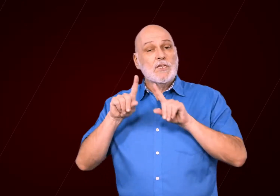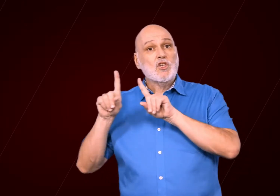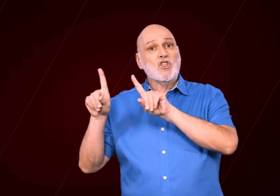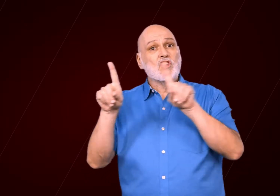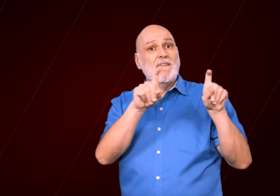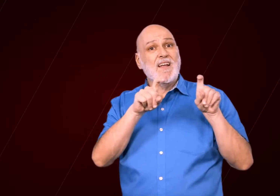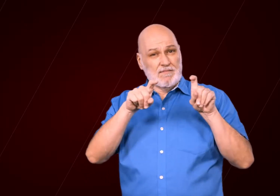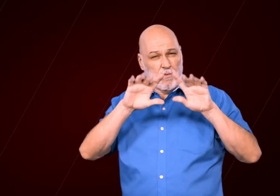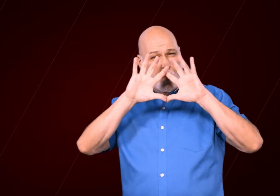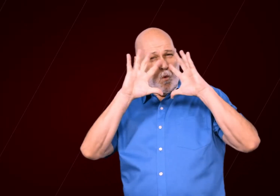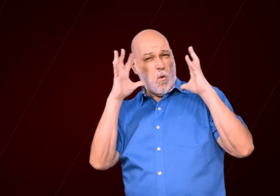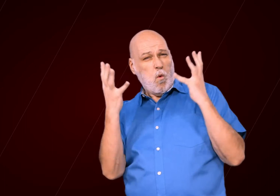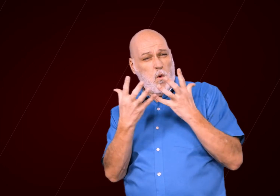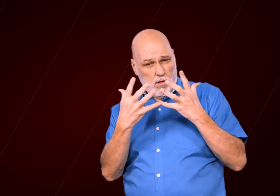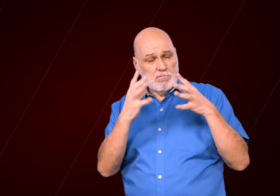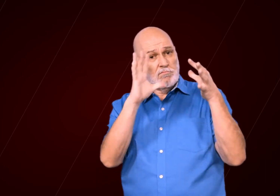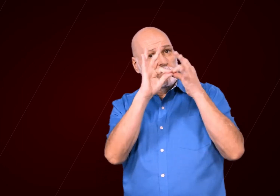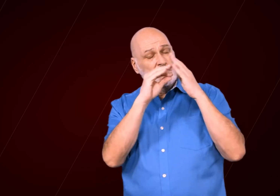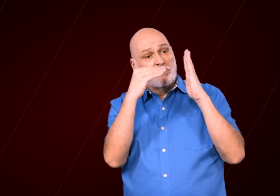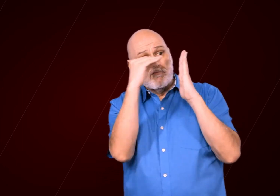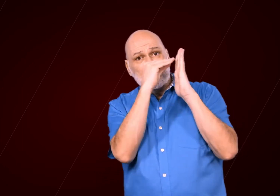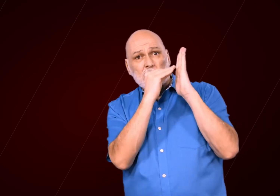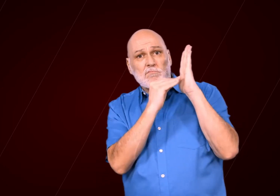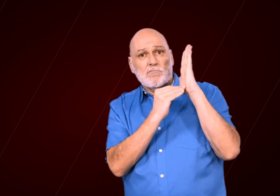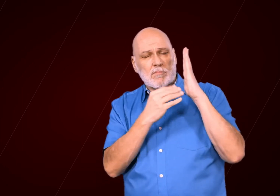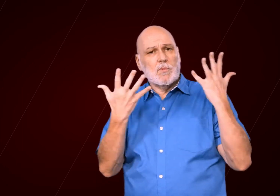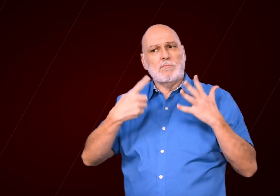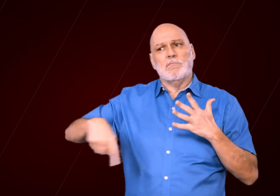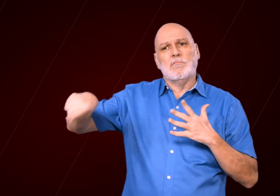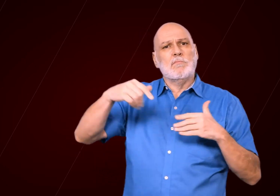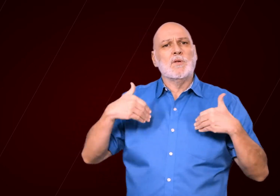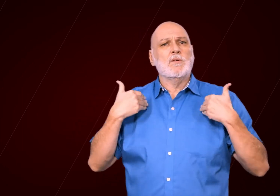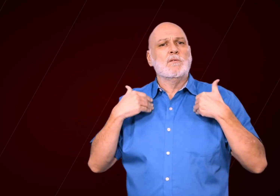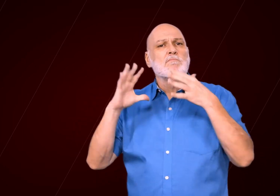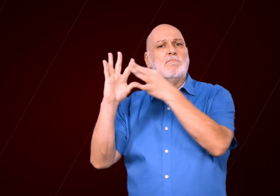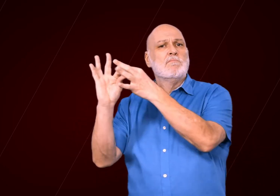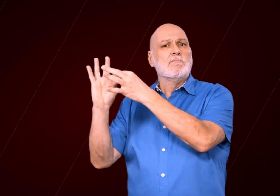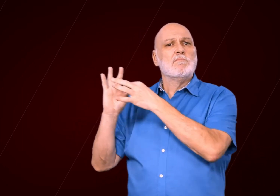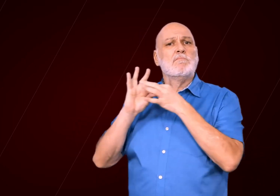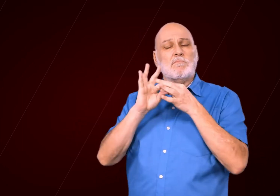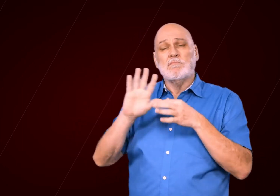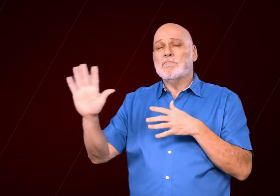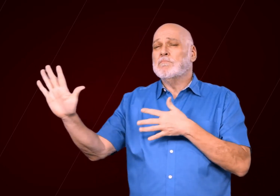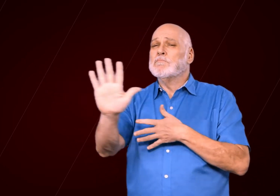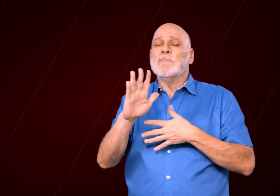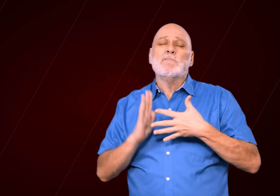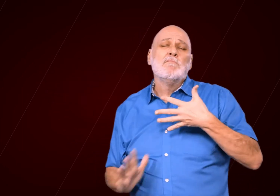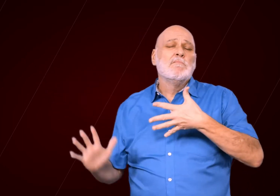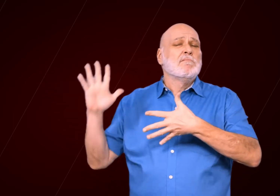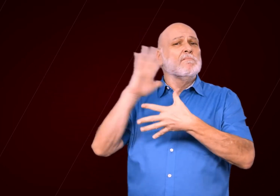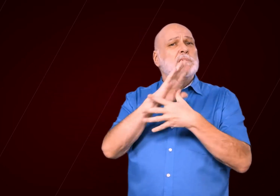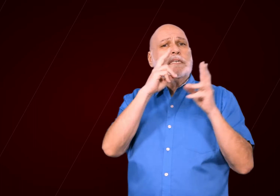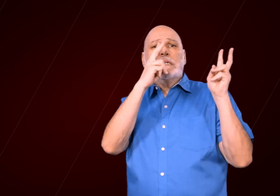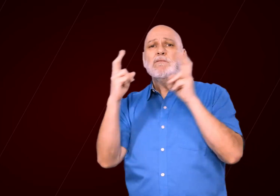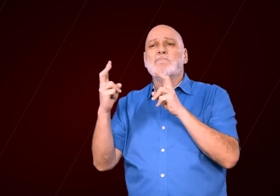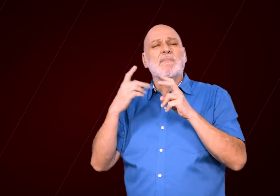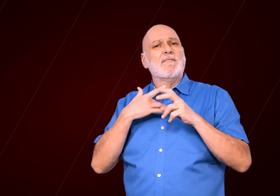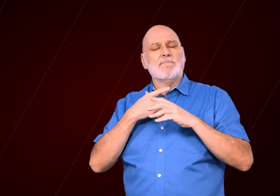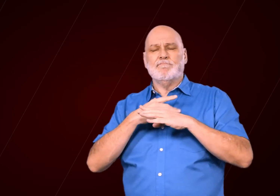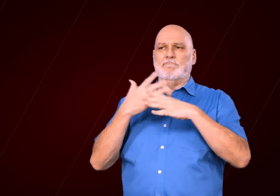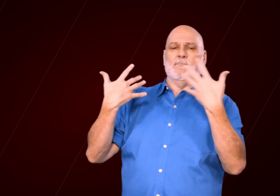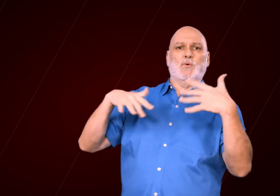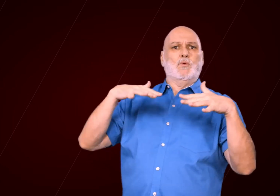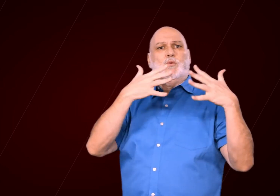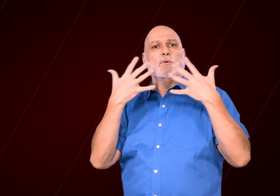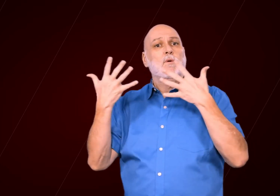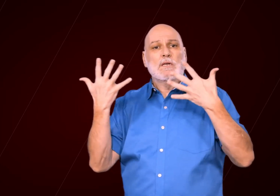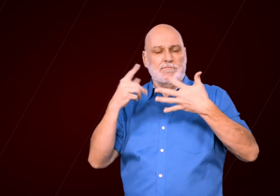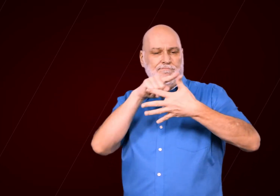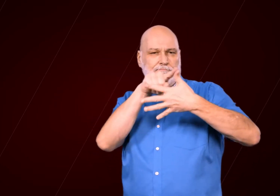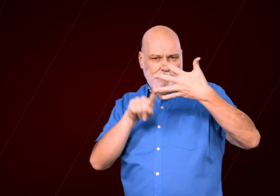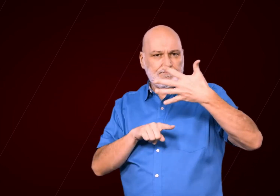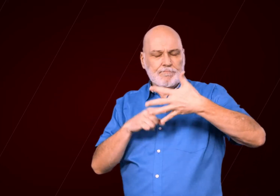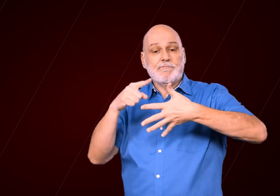[Anselmo]: The global survey said young people’s major issues were